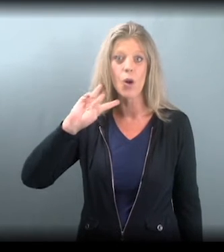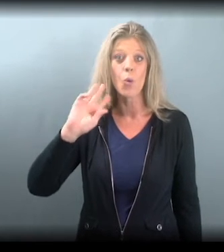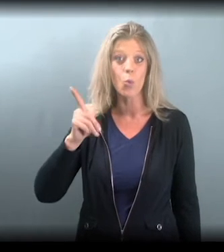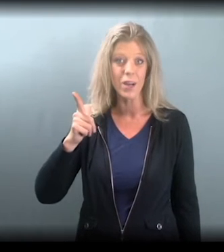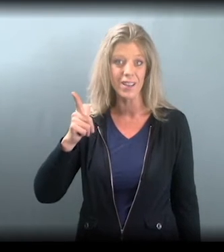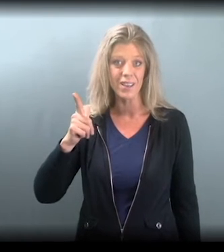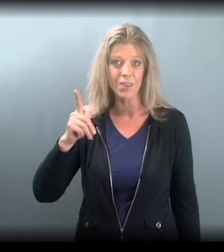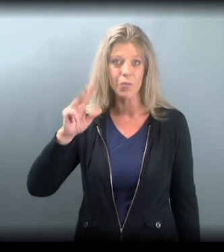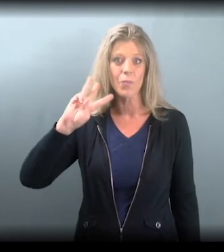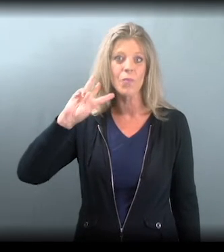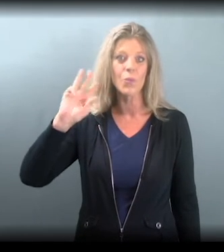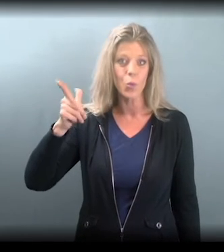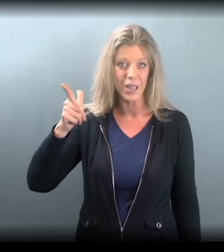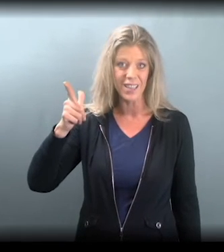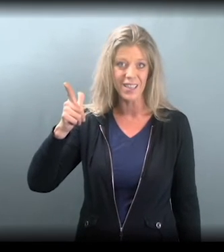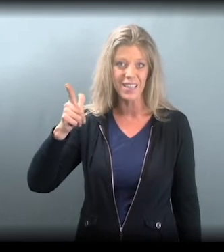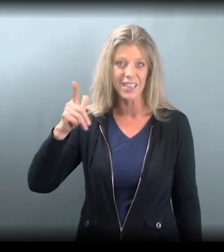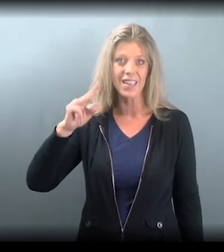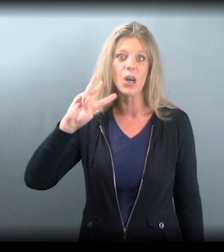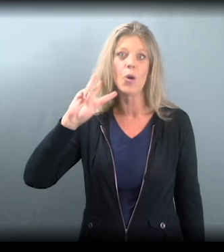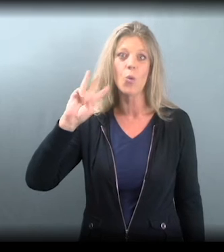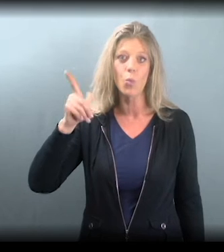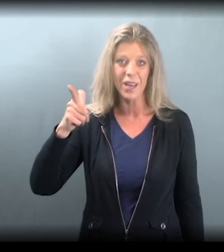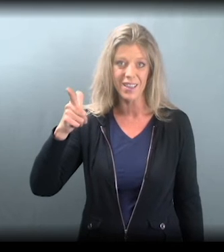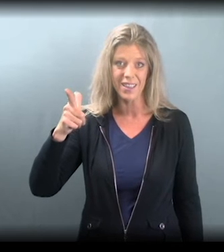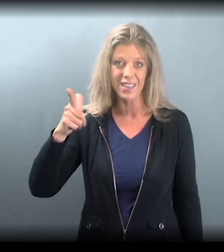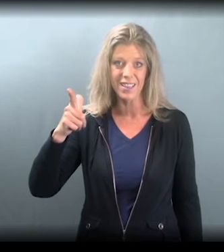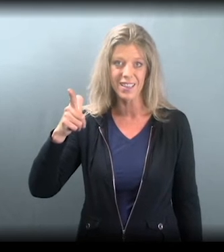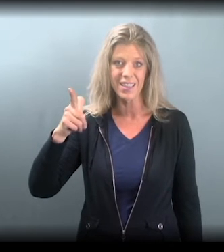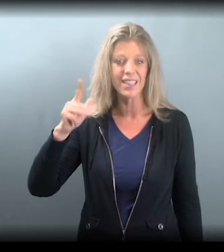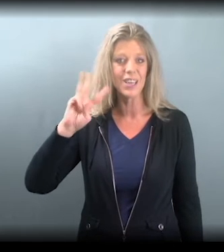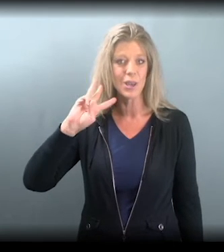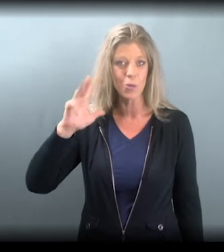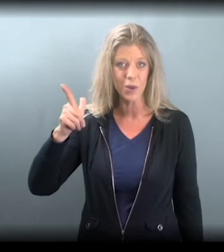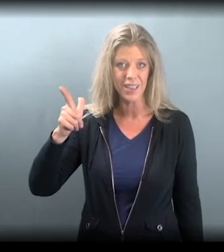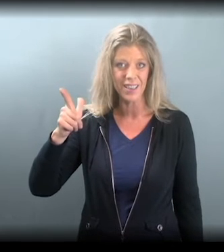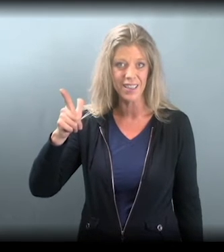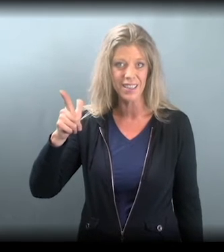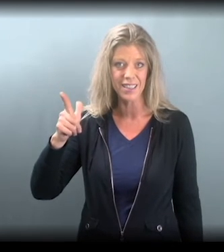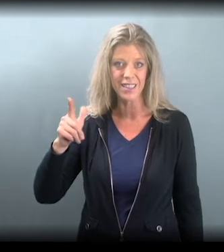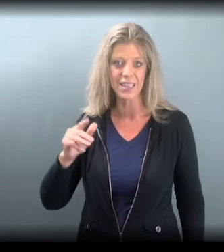WILL